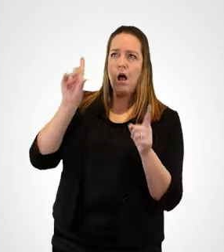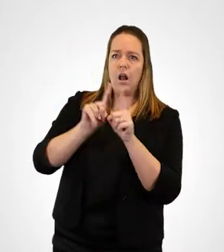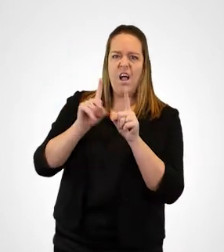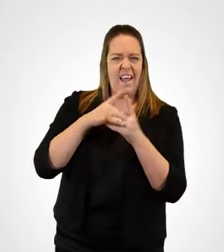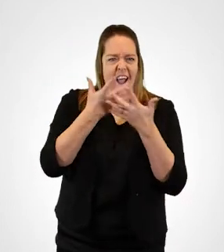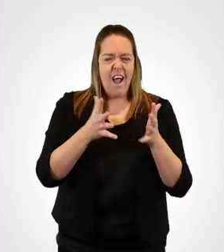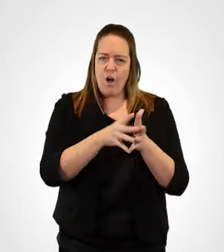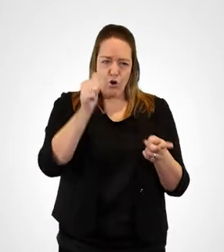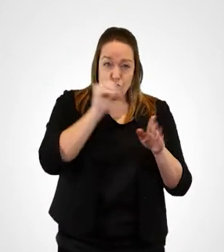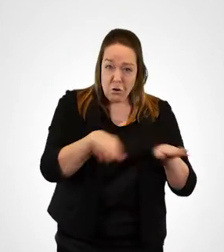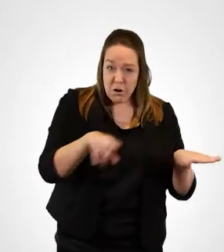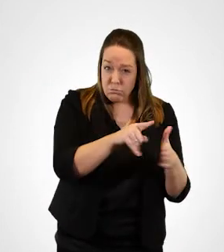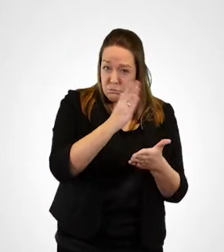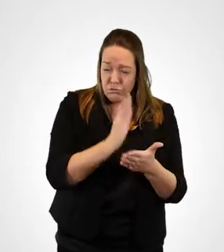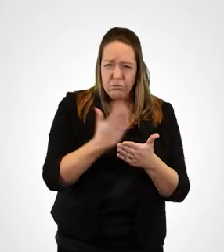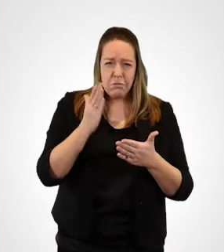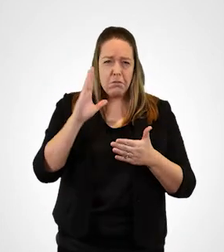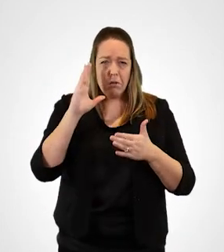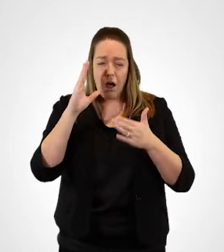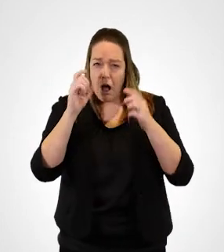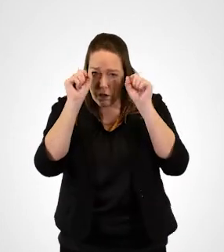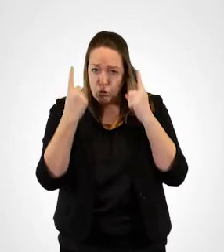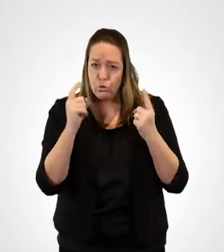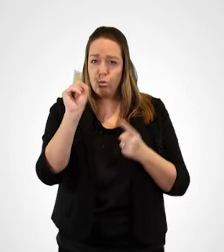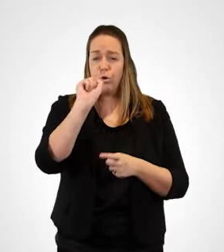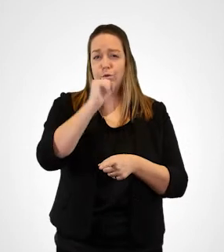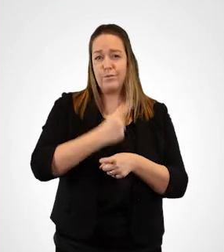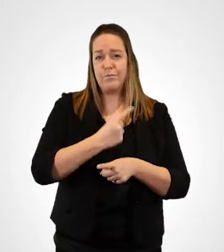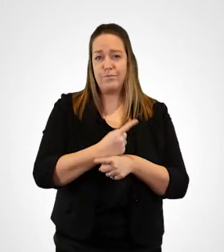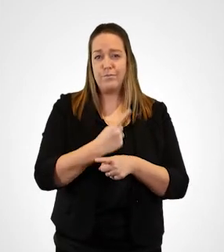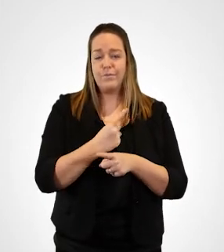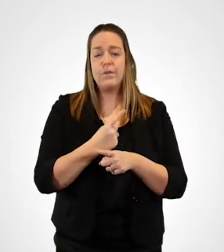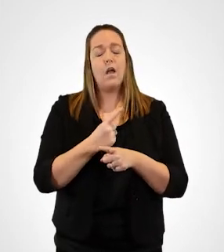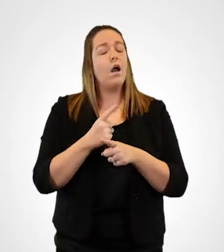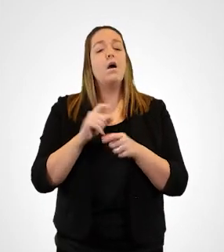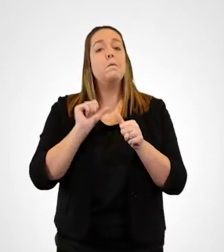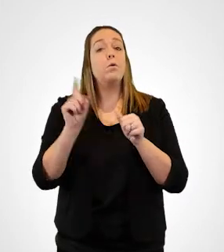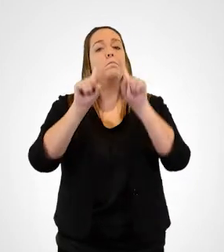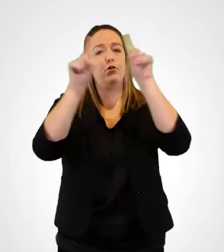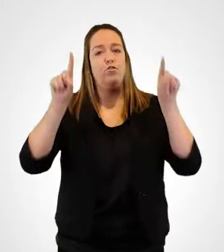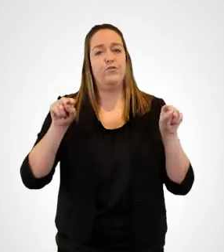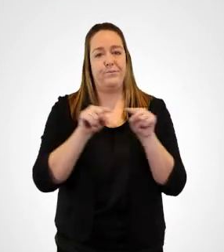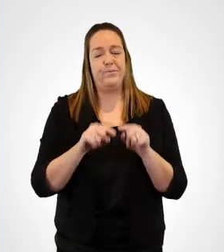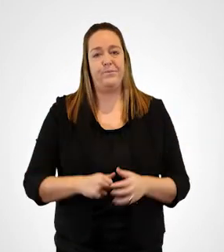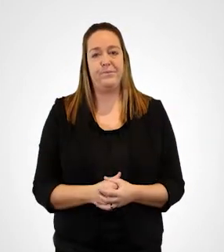because how could you tell whether the child had really heard you probably, really understood what you've said? So we used the pictures.